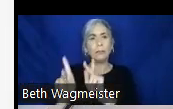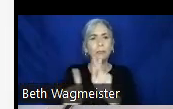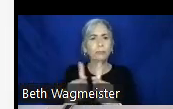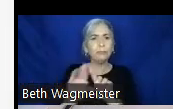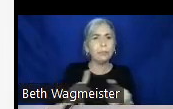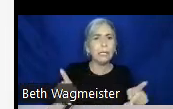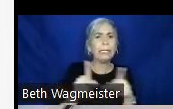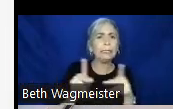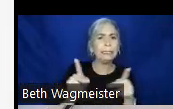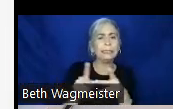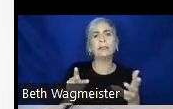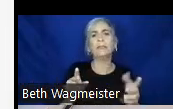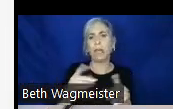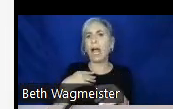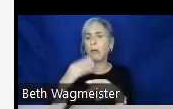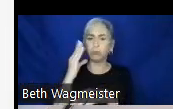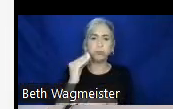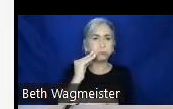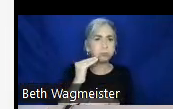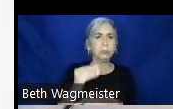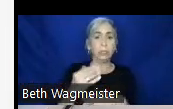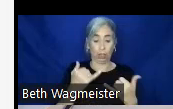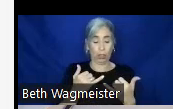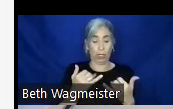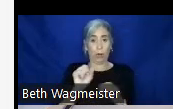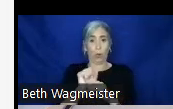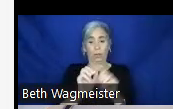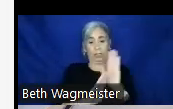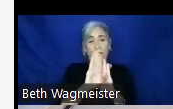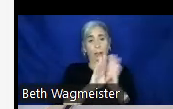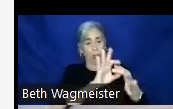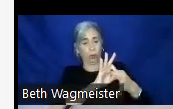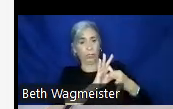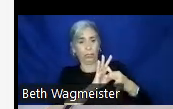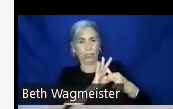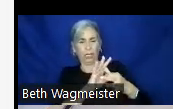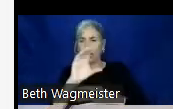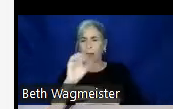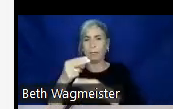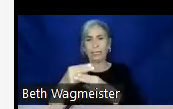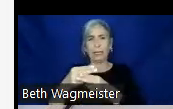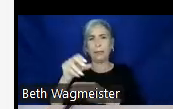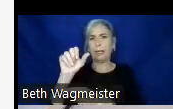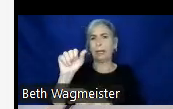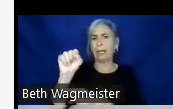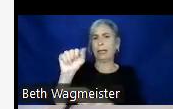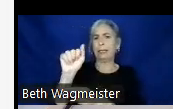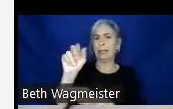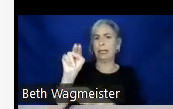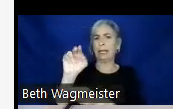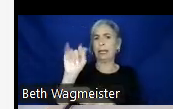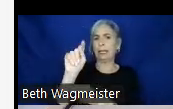more like that. I currently work in developer relations at a company called Sanity.IO. We're